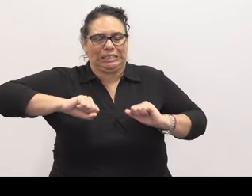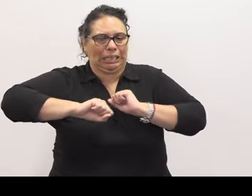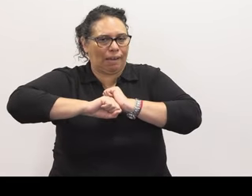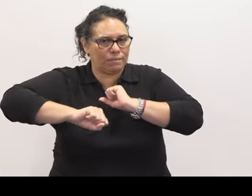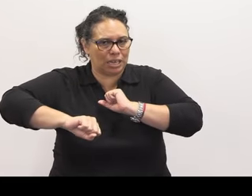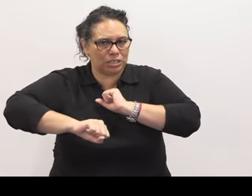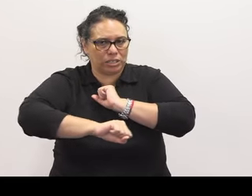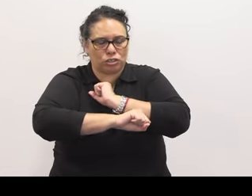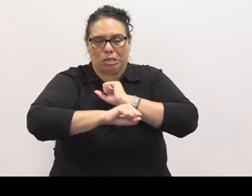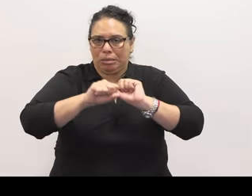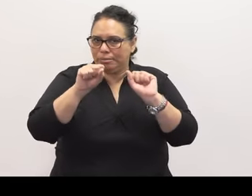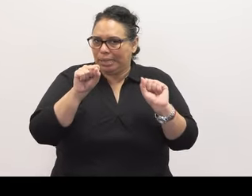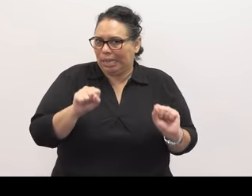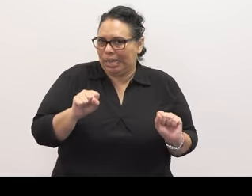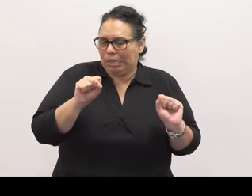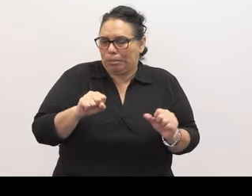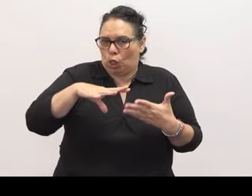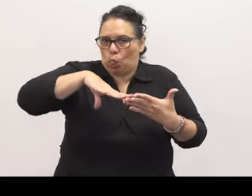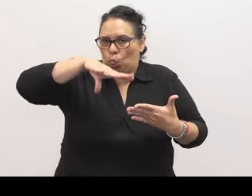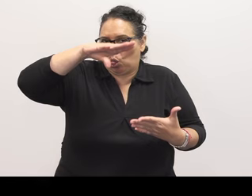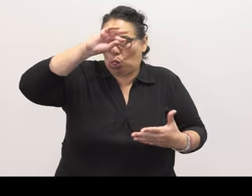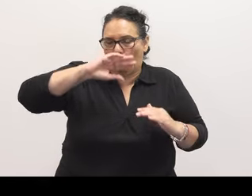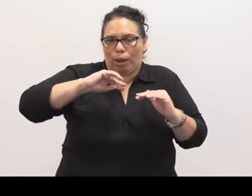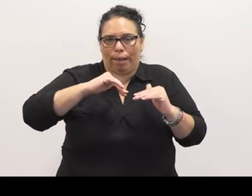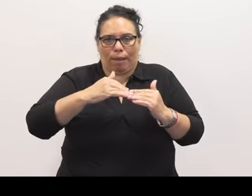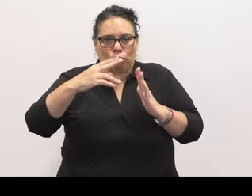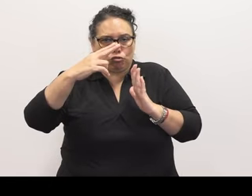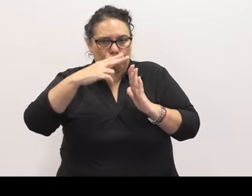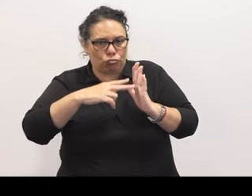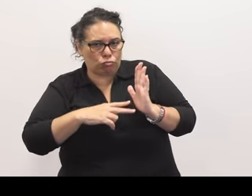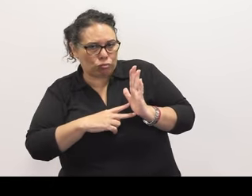to be able to learn how to read, engage in discourse.